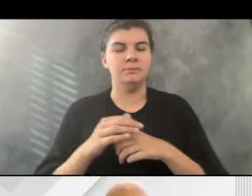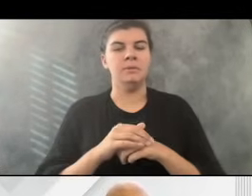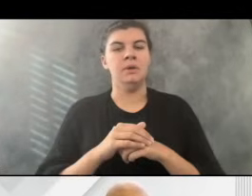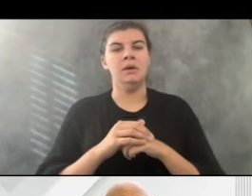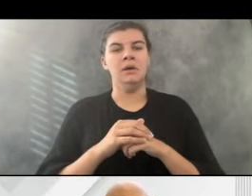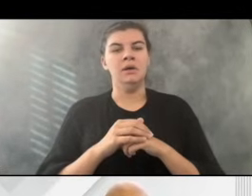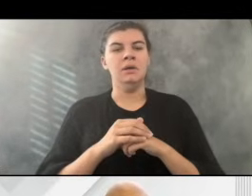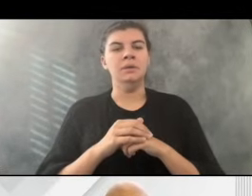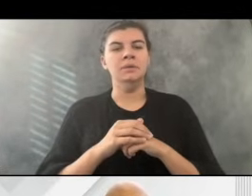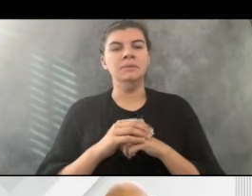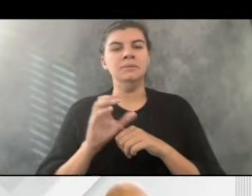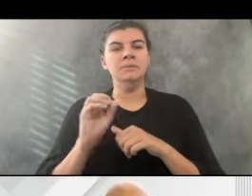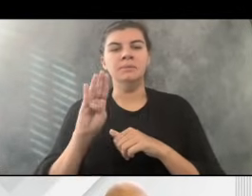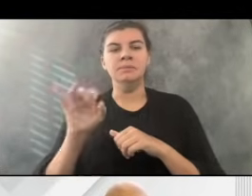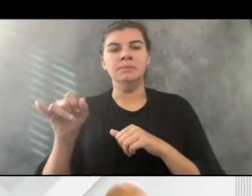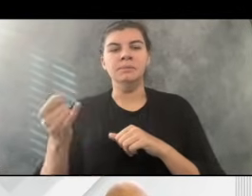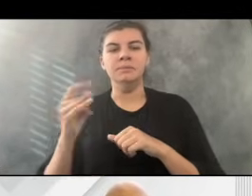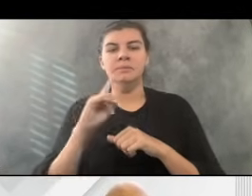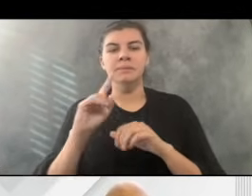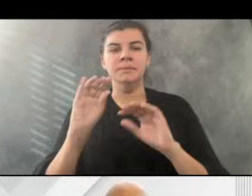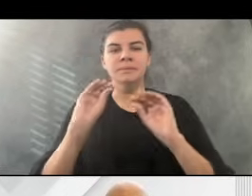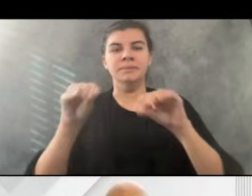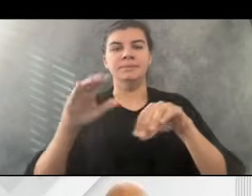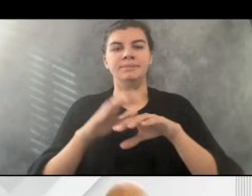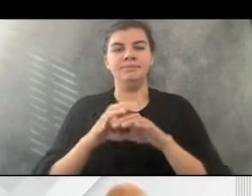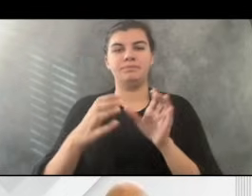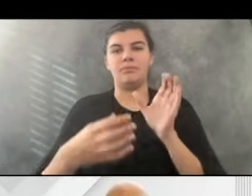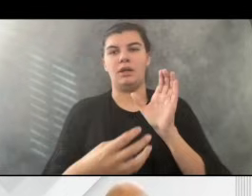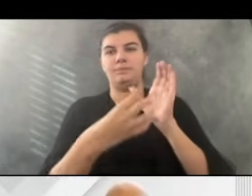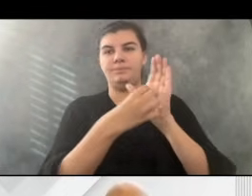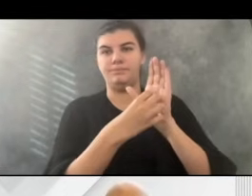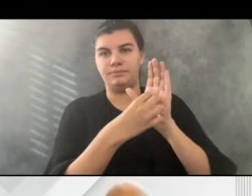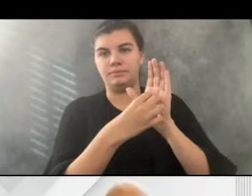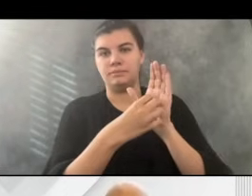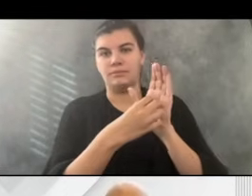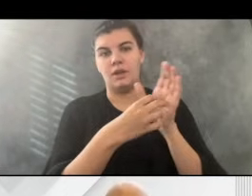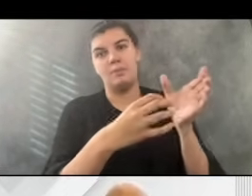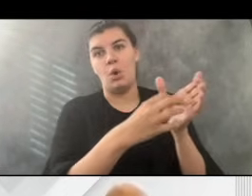where objects are mounted on posts or pylons, they must comply with the R402.3.